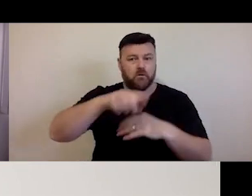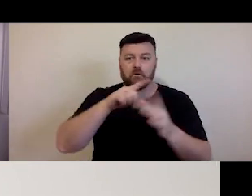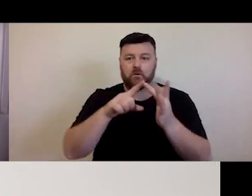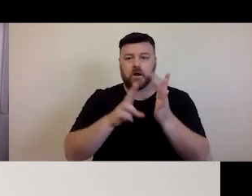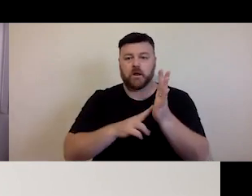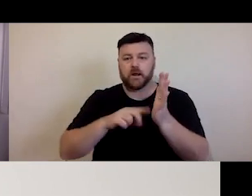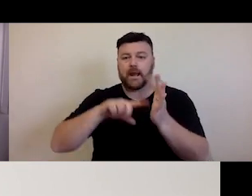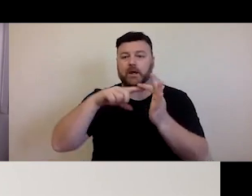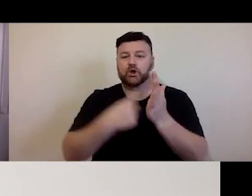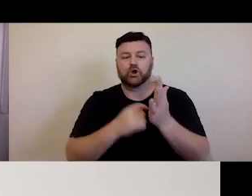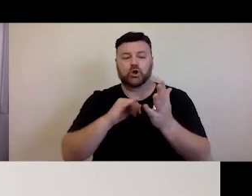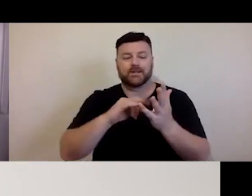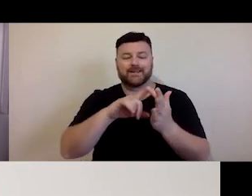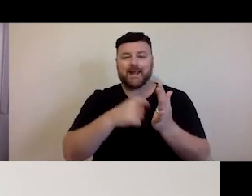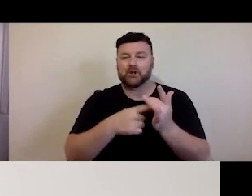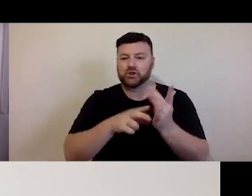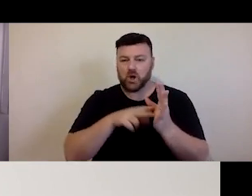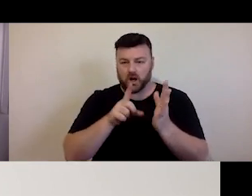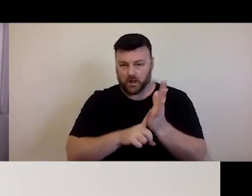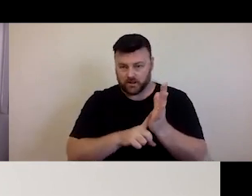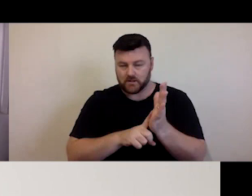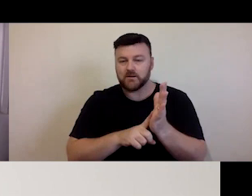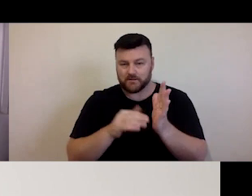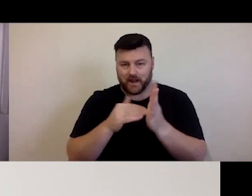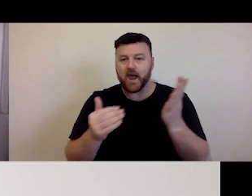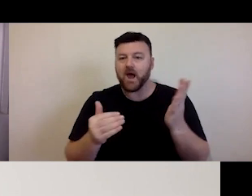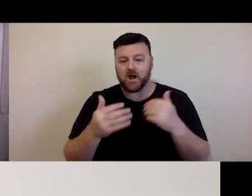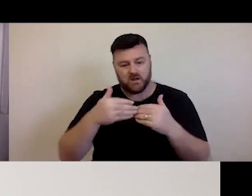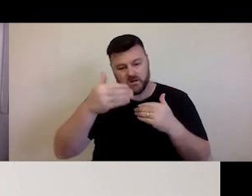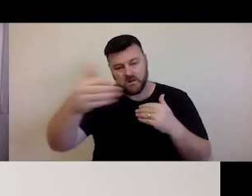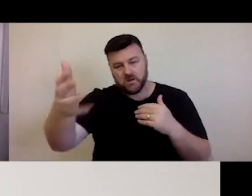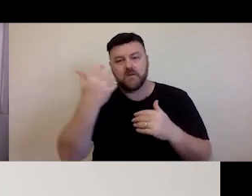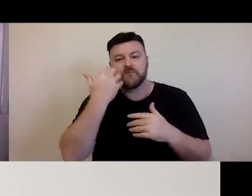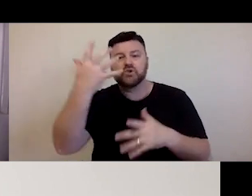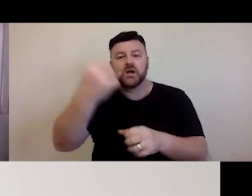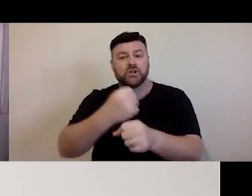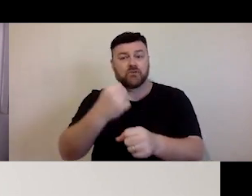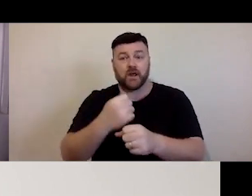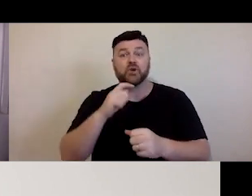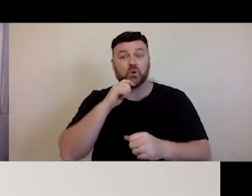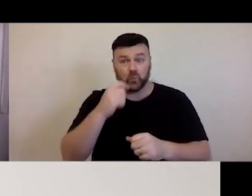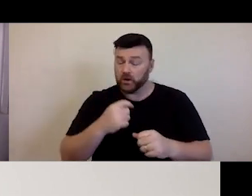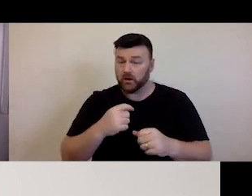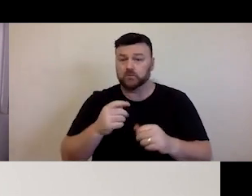And the next generations will take us beyond even our imaginations.